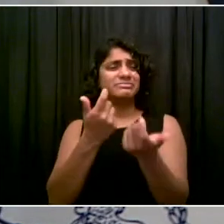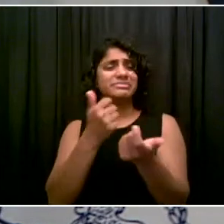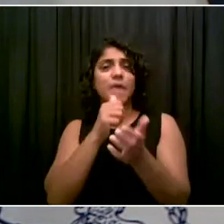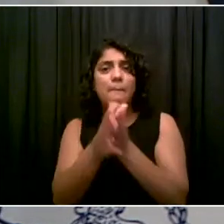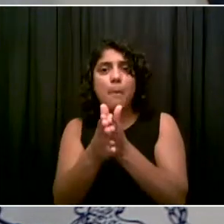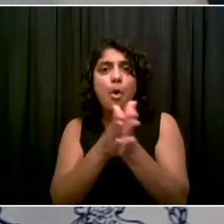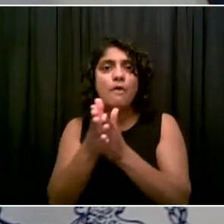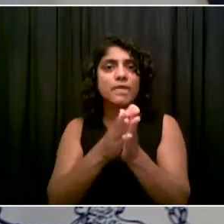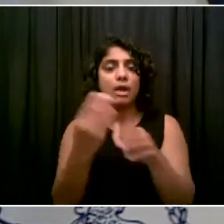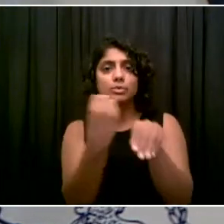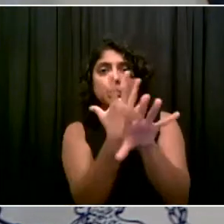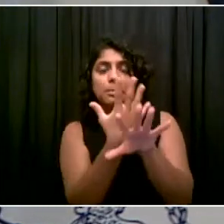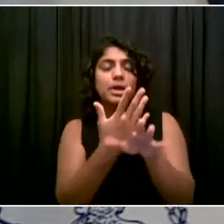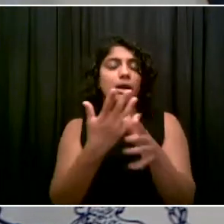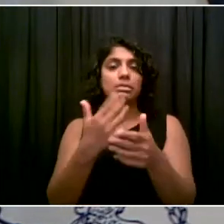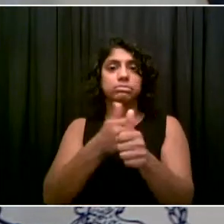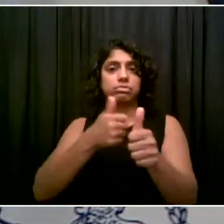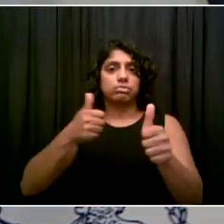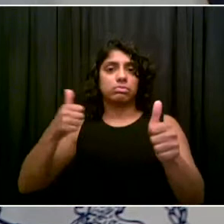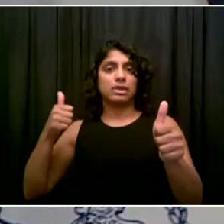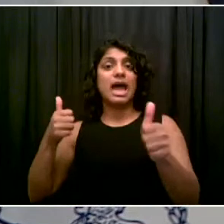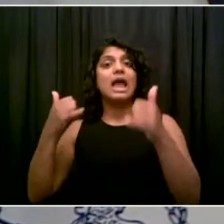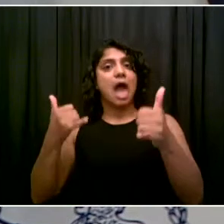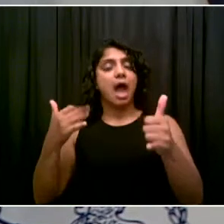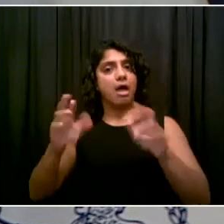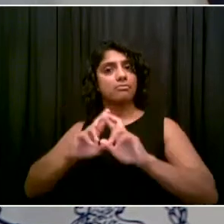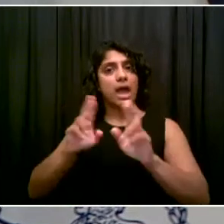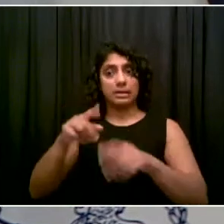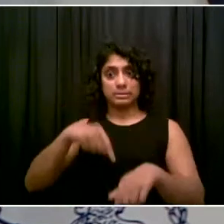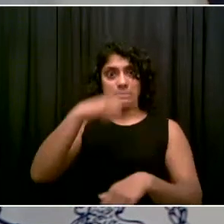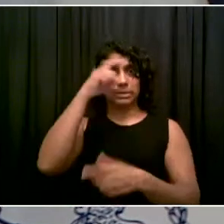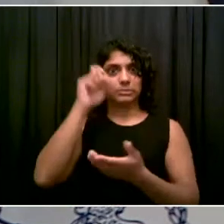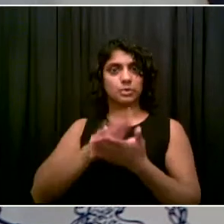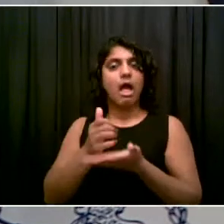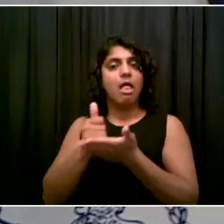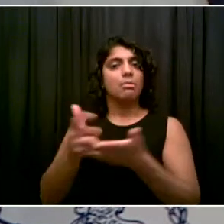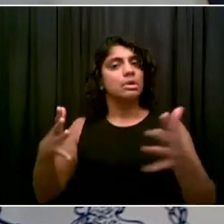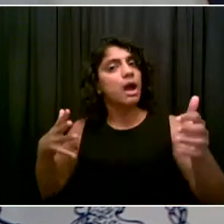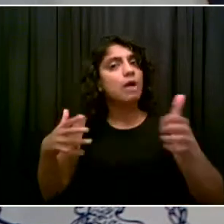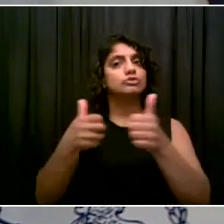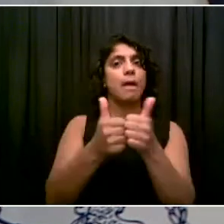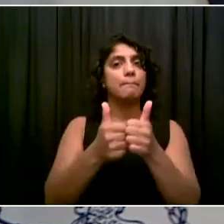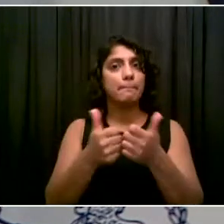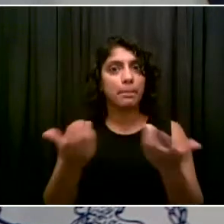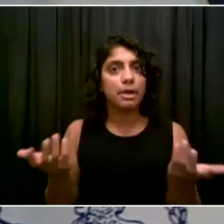INTEREST, WE HAD TMO A KESOME ADDITIONAL STAFFING ADDITIONS TO BE ABLE TO KEEP UP TWIH ATHT.